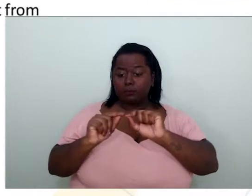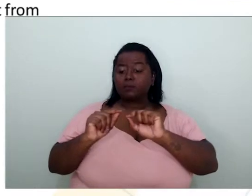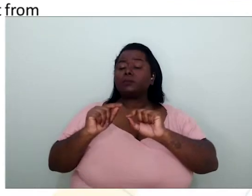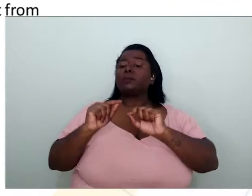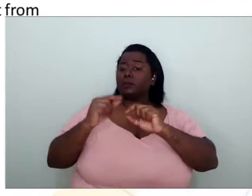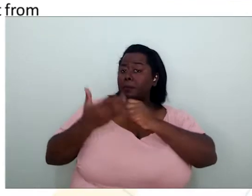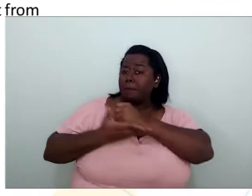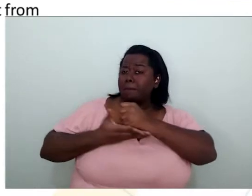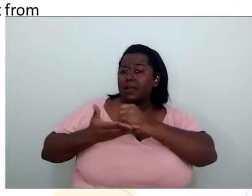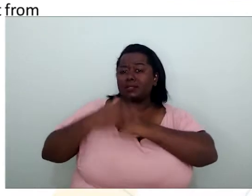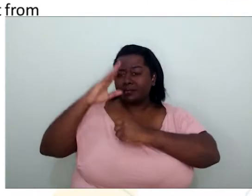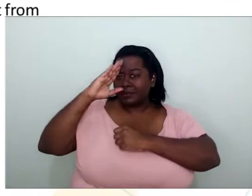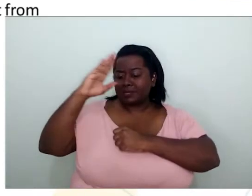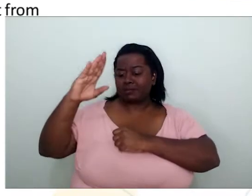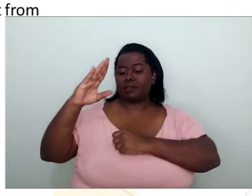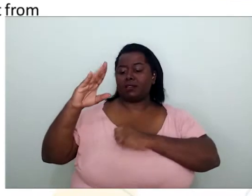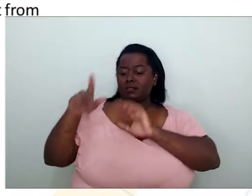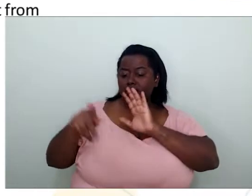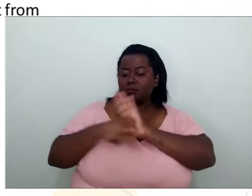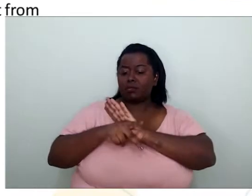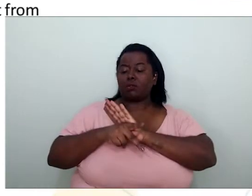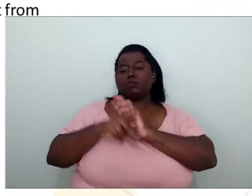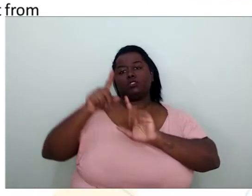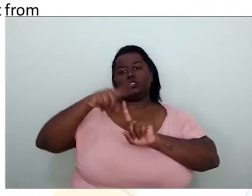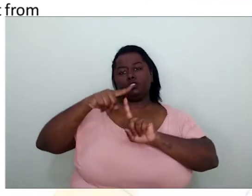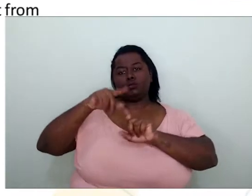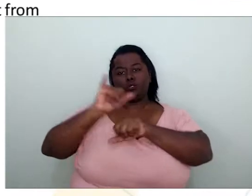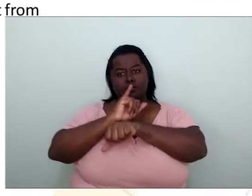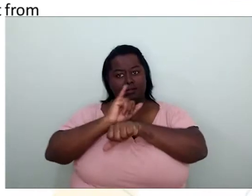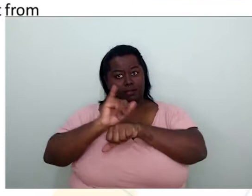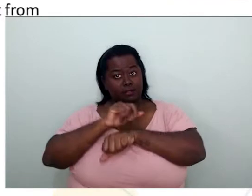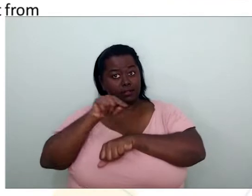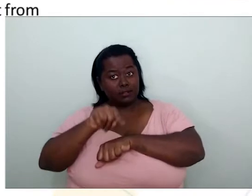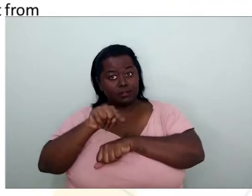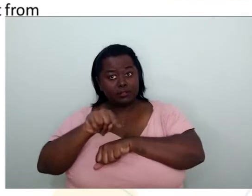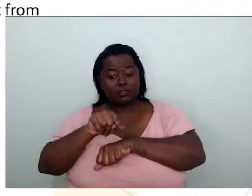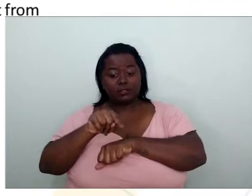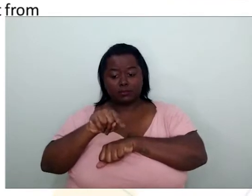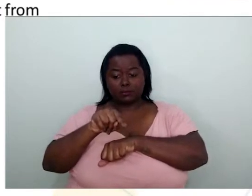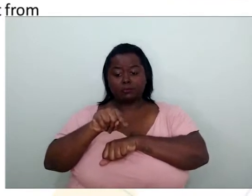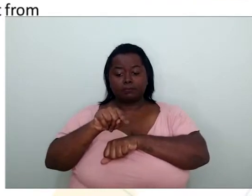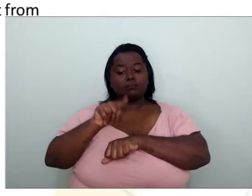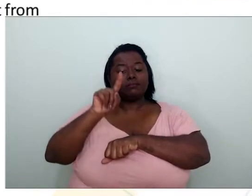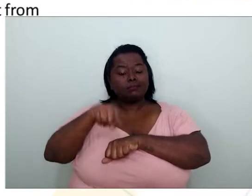principles that that governs this this is kind of a strategy is that education